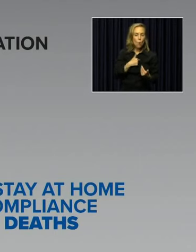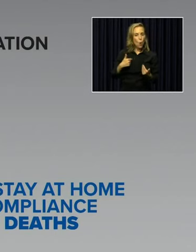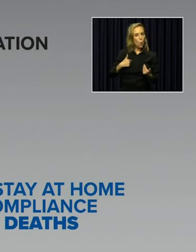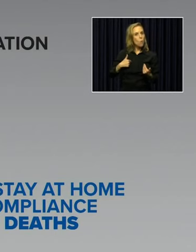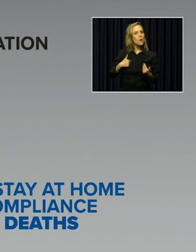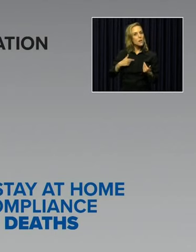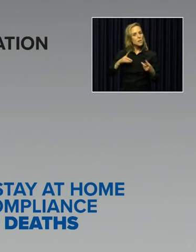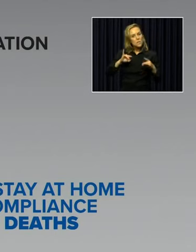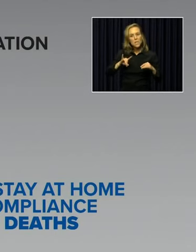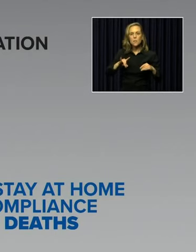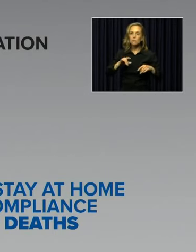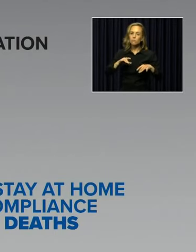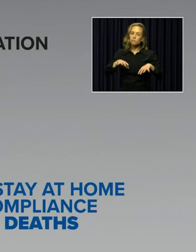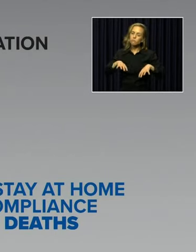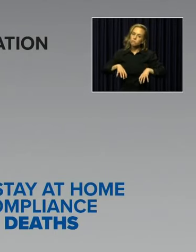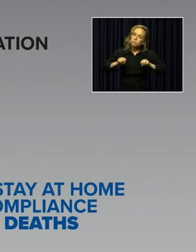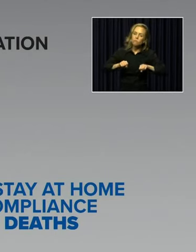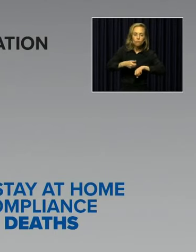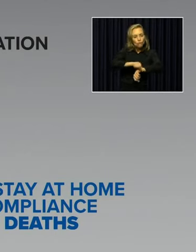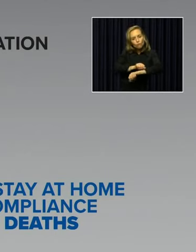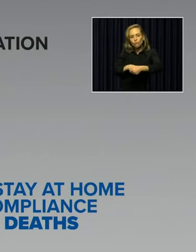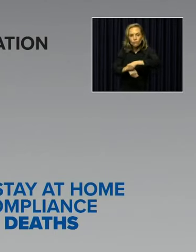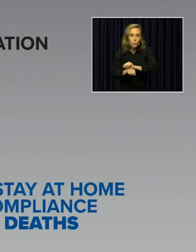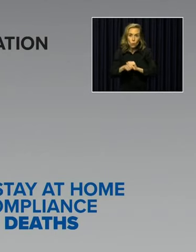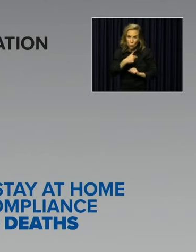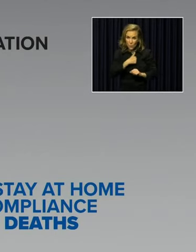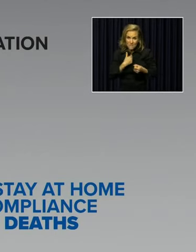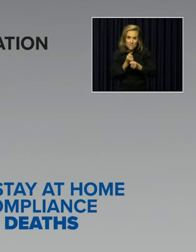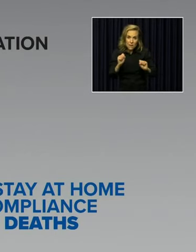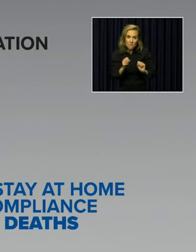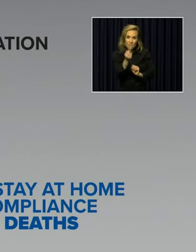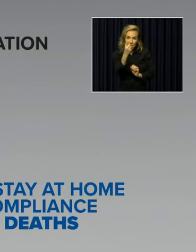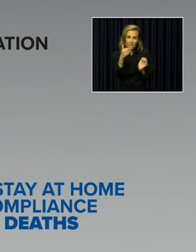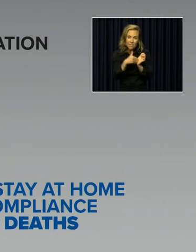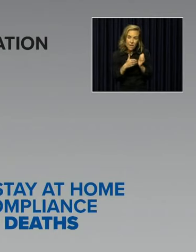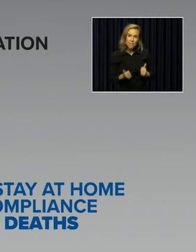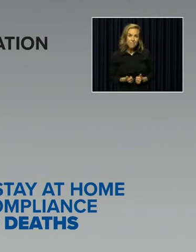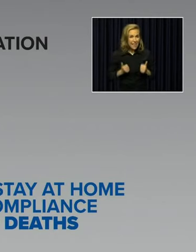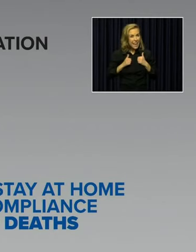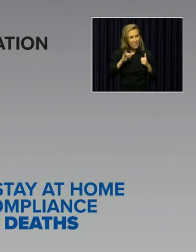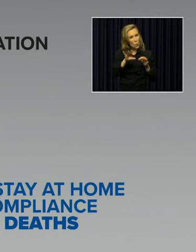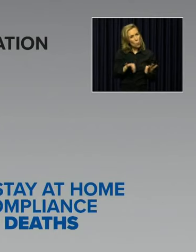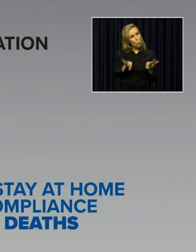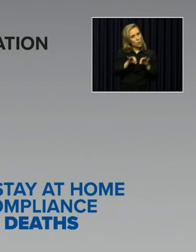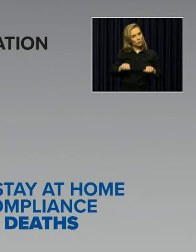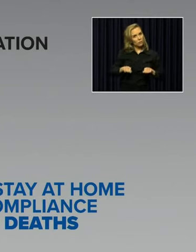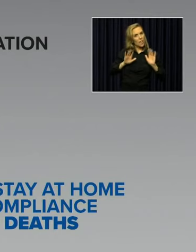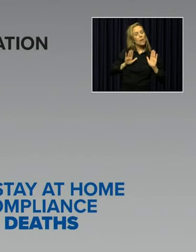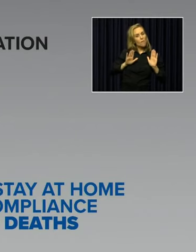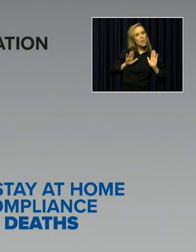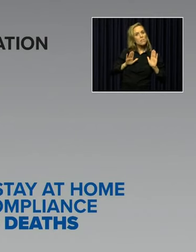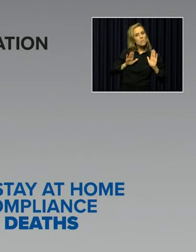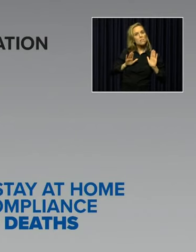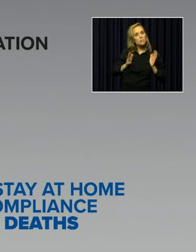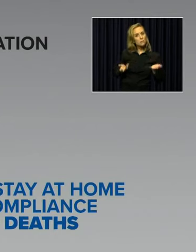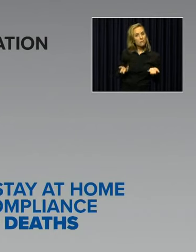WE CAN SEE IT IN SOME OF THE NUMBERS WE SEE IN CASES, BUT I'M GOING TO GIVE YOU BETTER PROOF